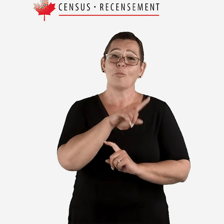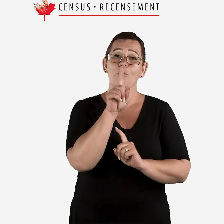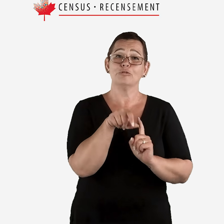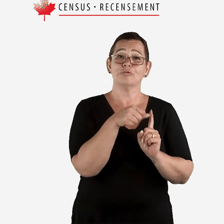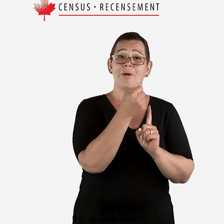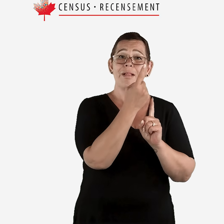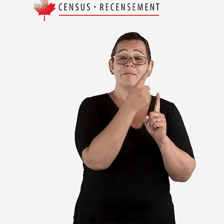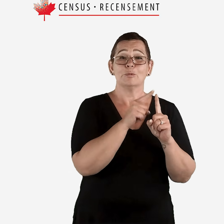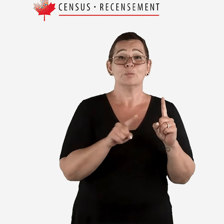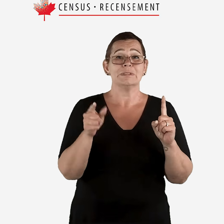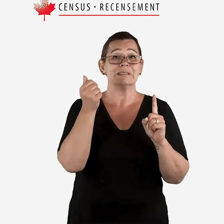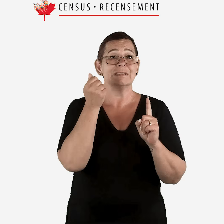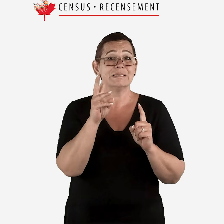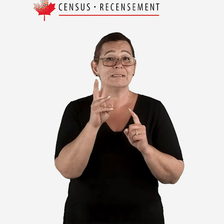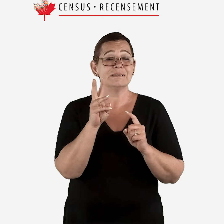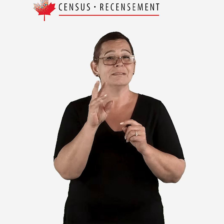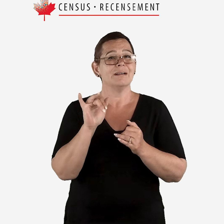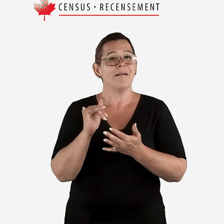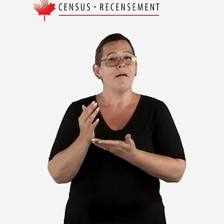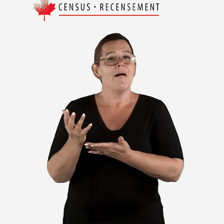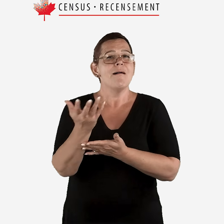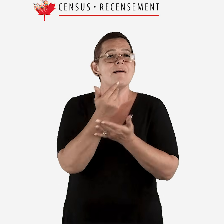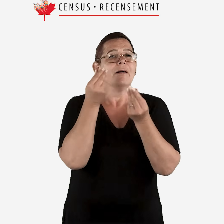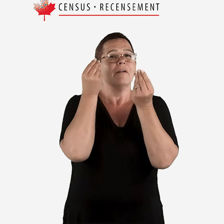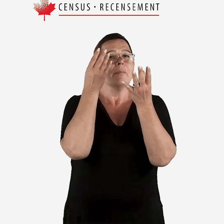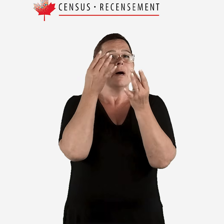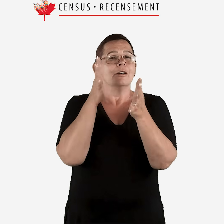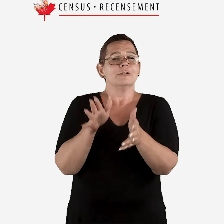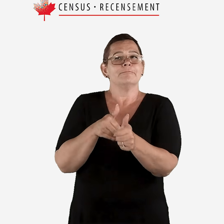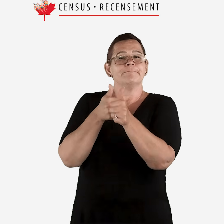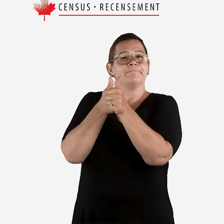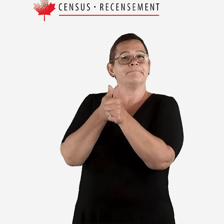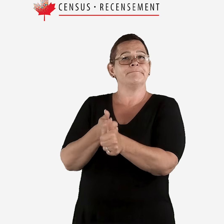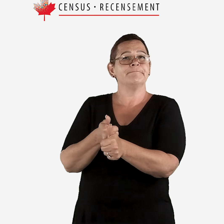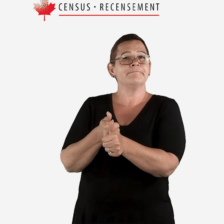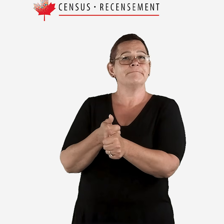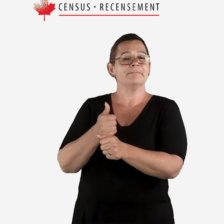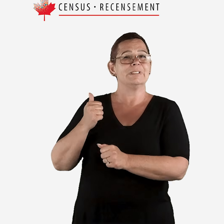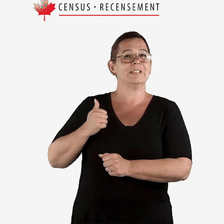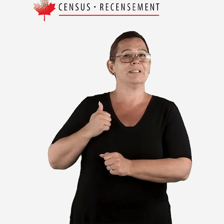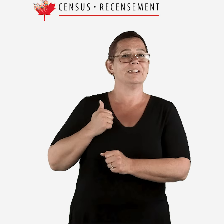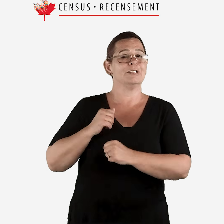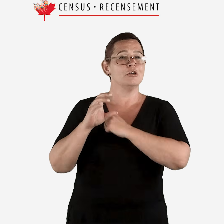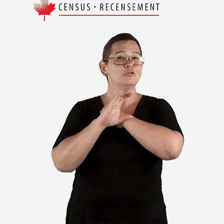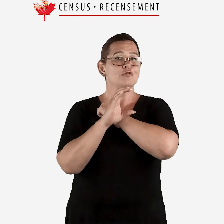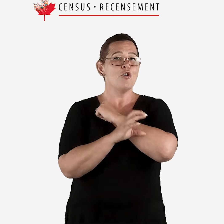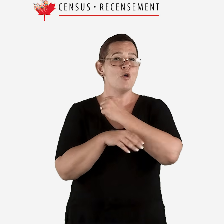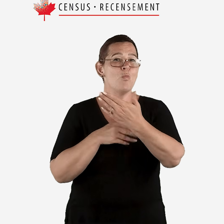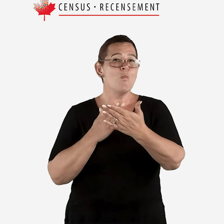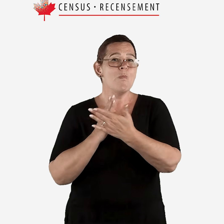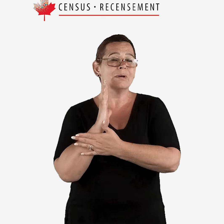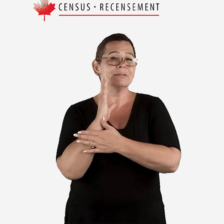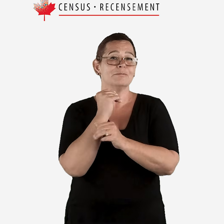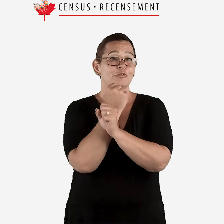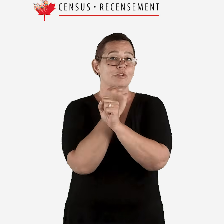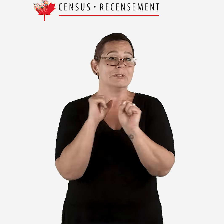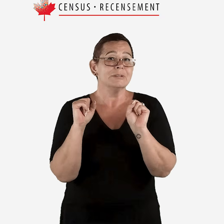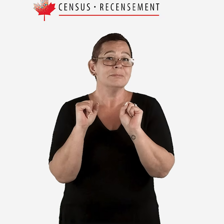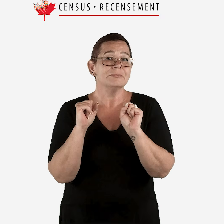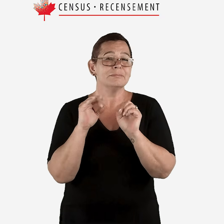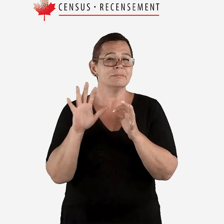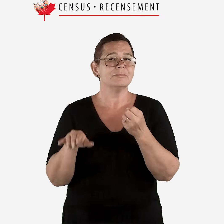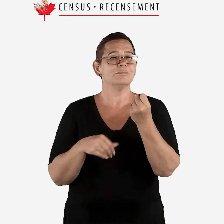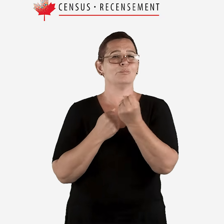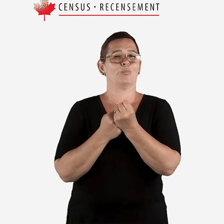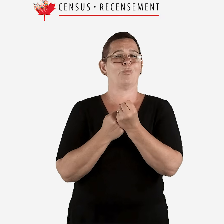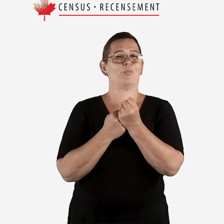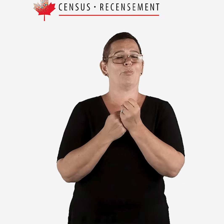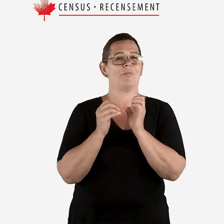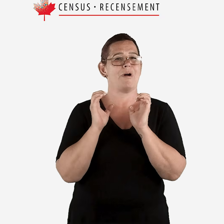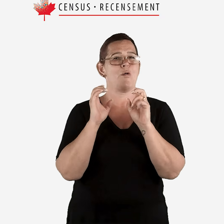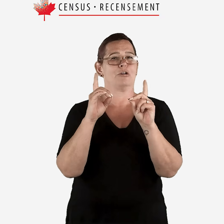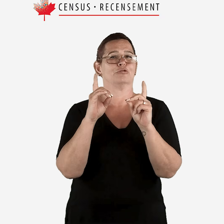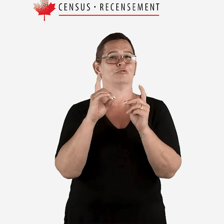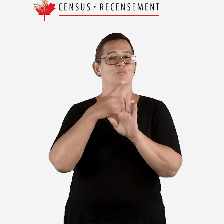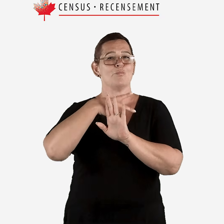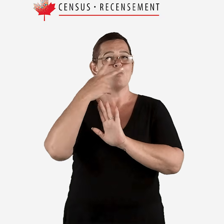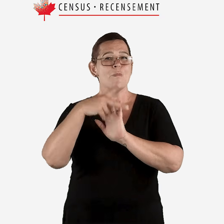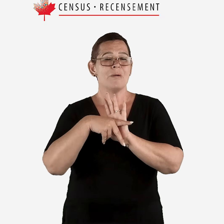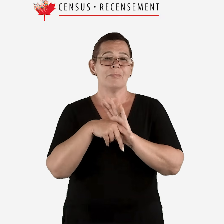Questions 11 to 16 collect information in accordance with the Canadian Charter of Rights and Freedoms to support education programs